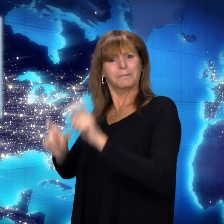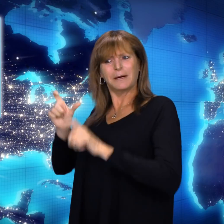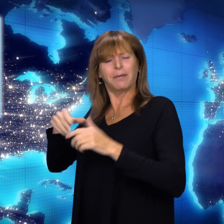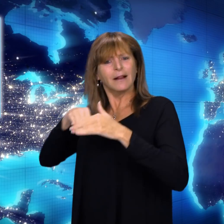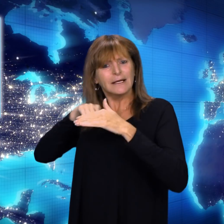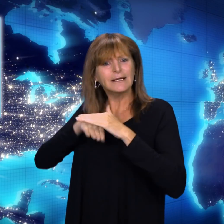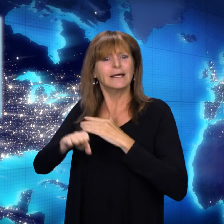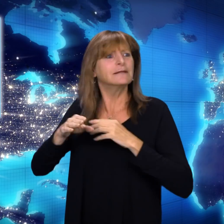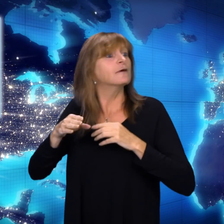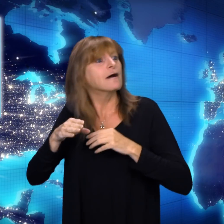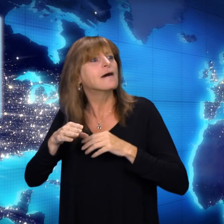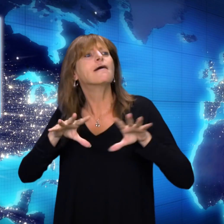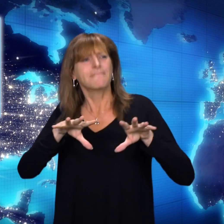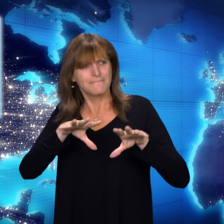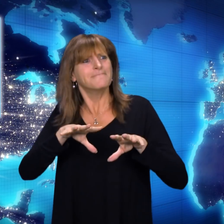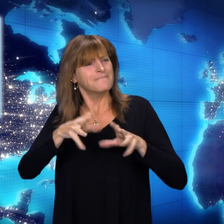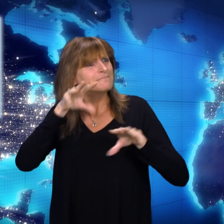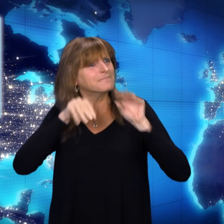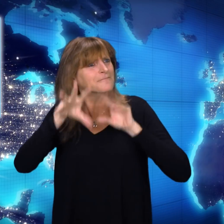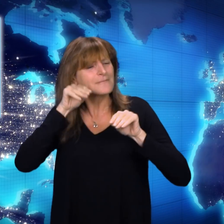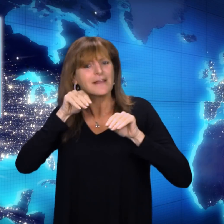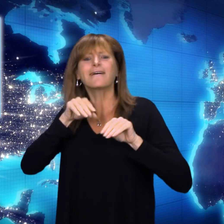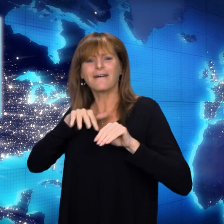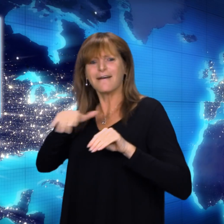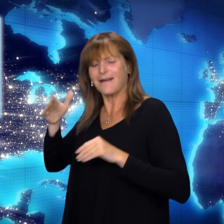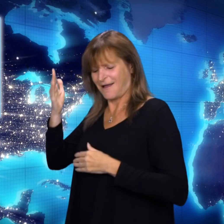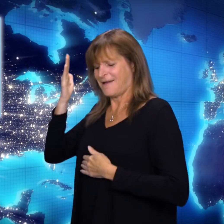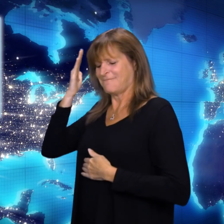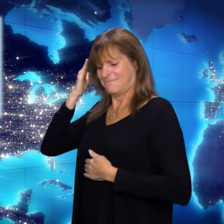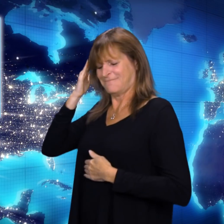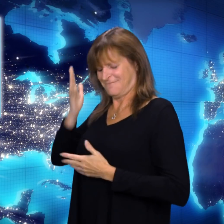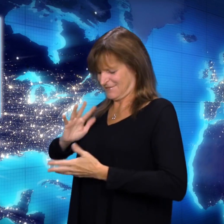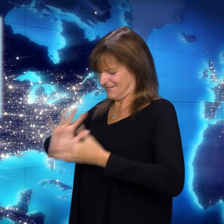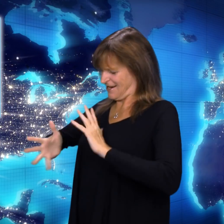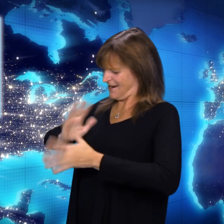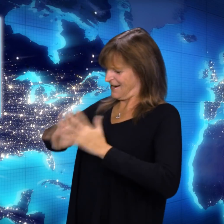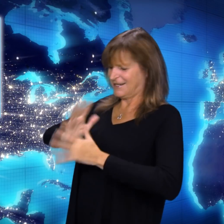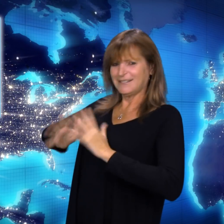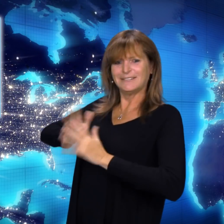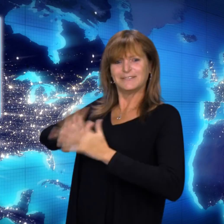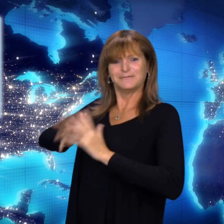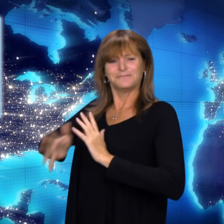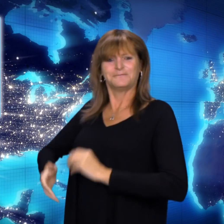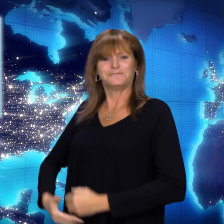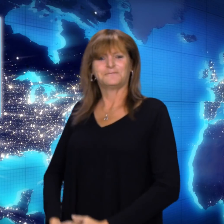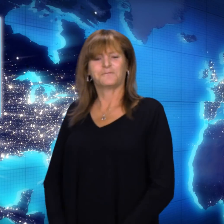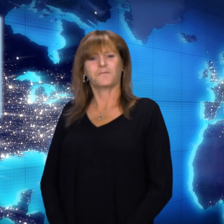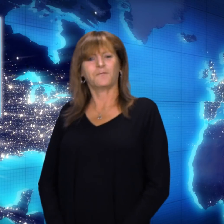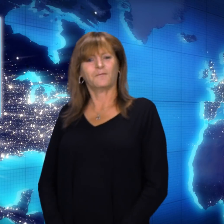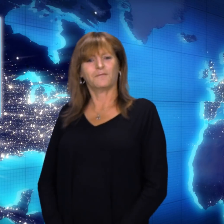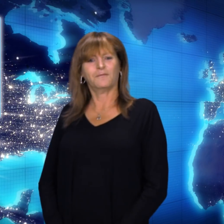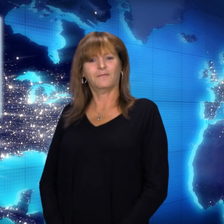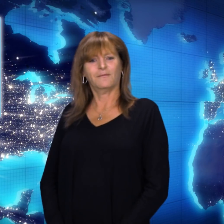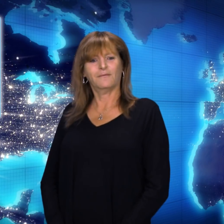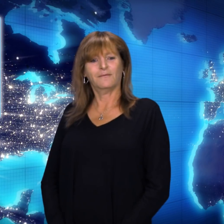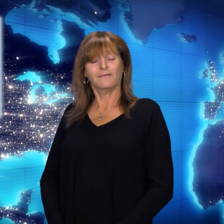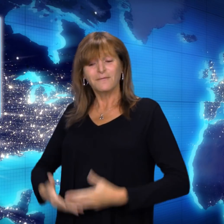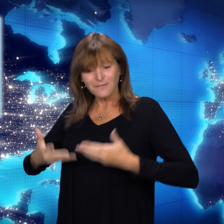exposure reduces social bias about deaf people in society. Since the